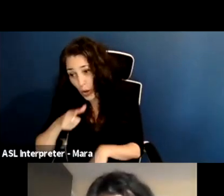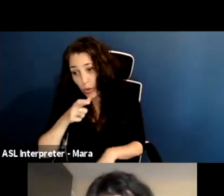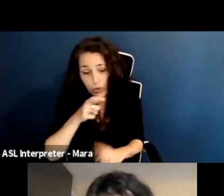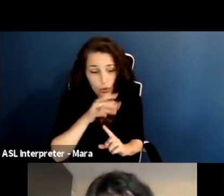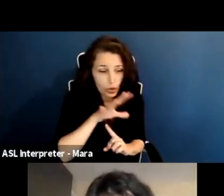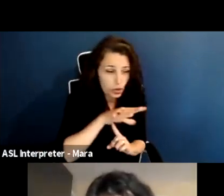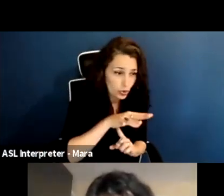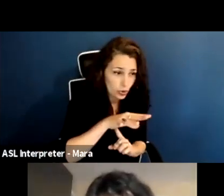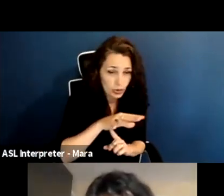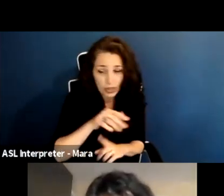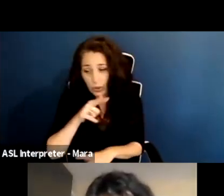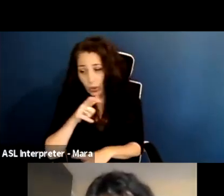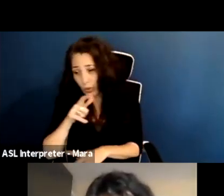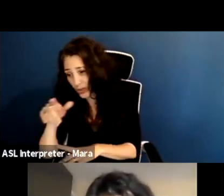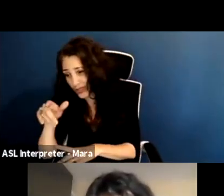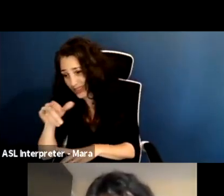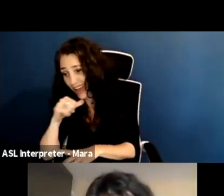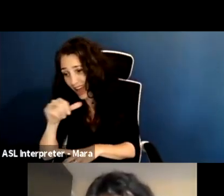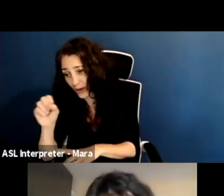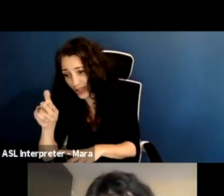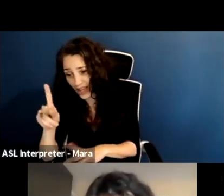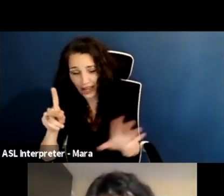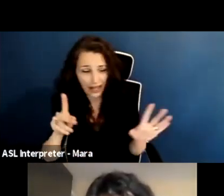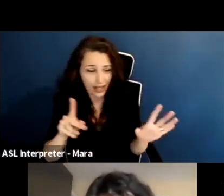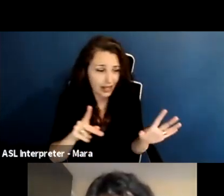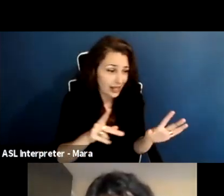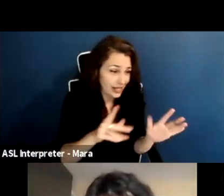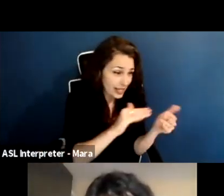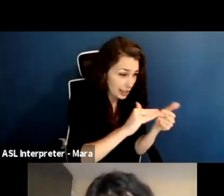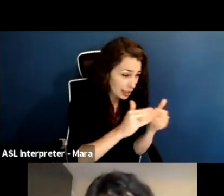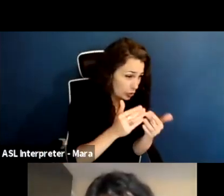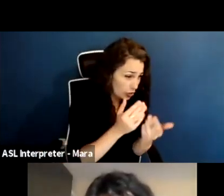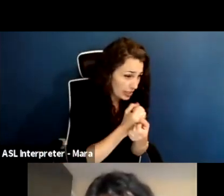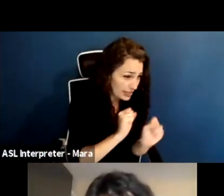is it okay with the women in the series, like what are we gonna do for safety?